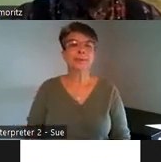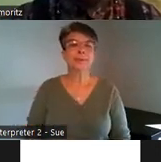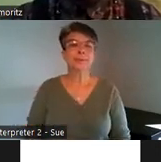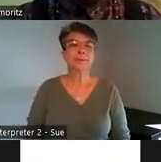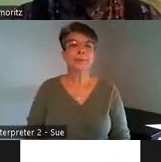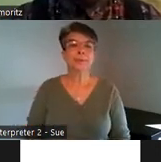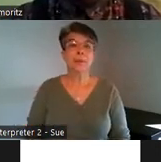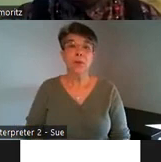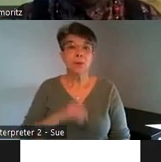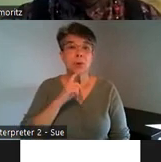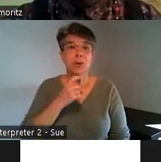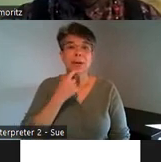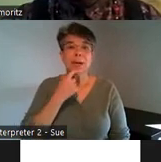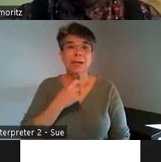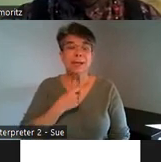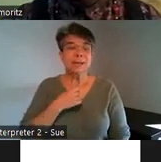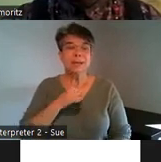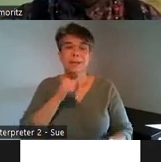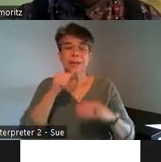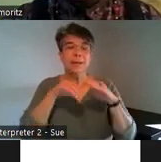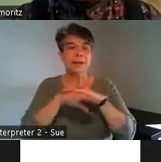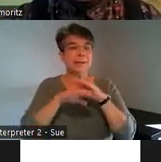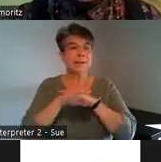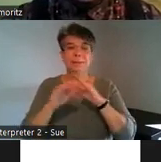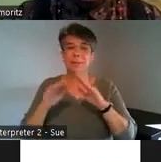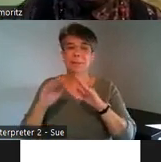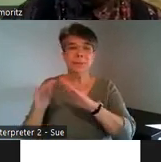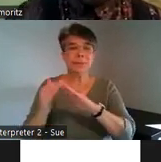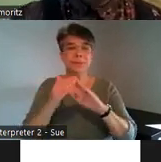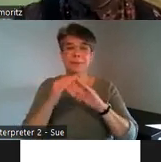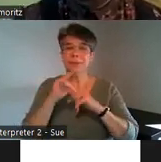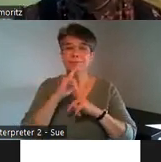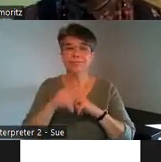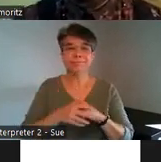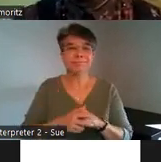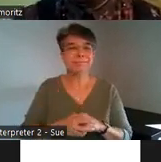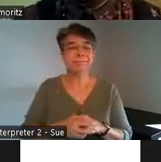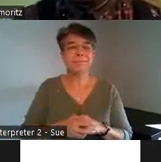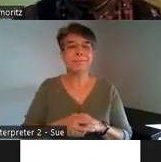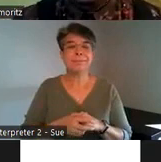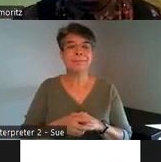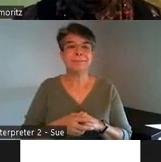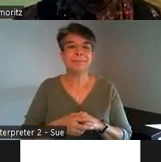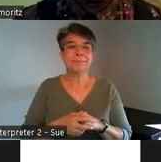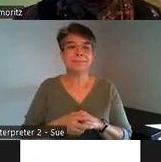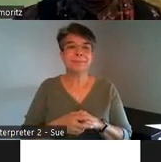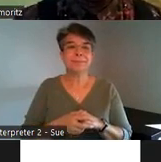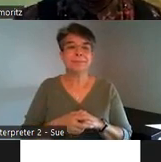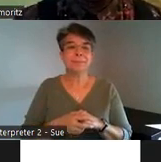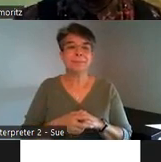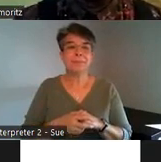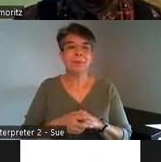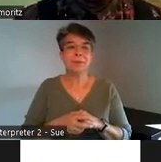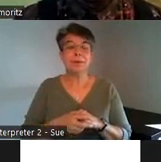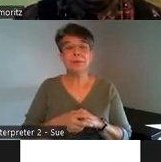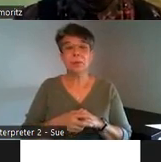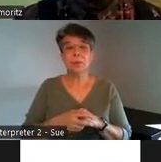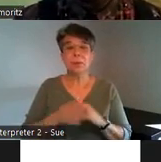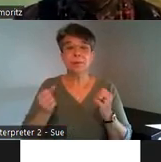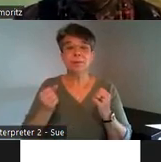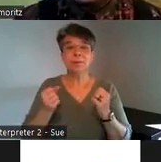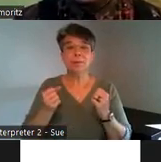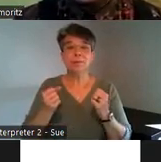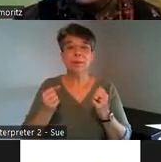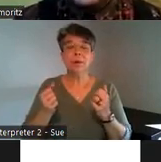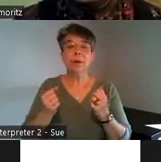is a very inaccessible city um so a lot of this is going to be a little bit of um info on how